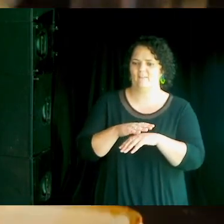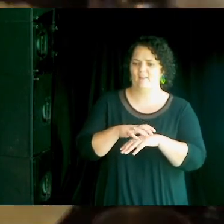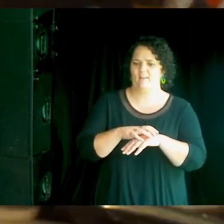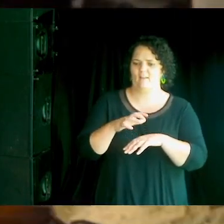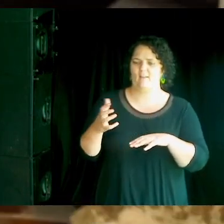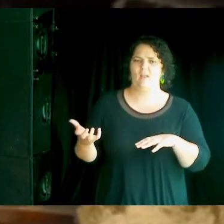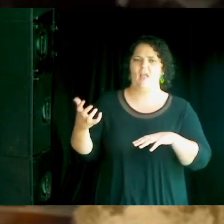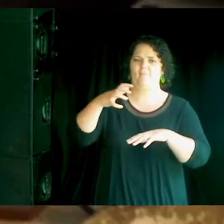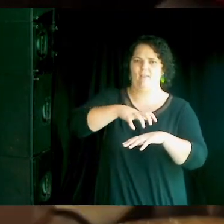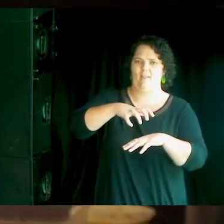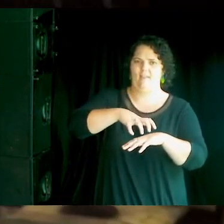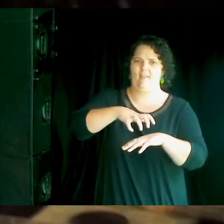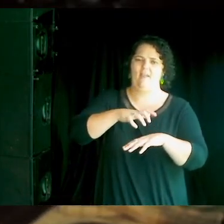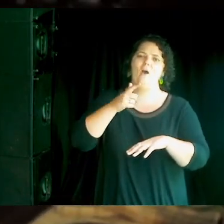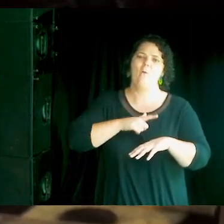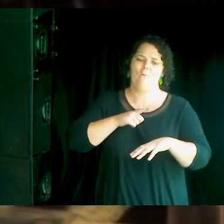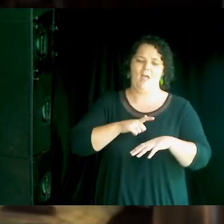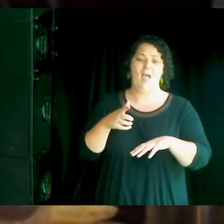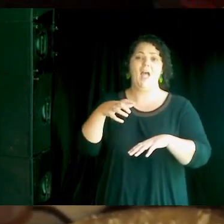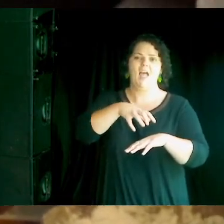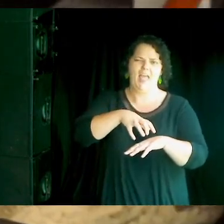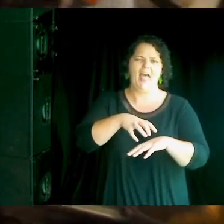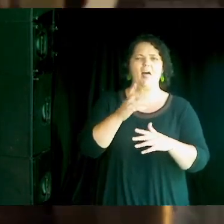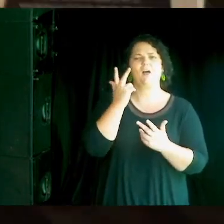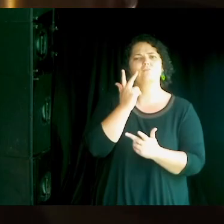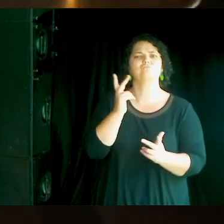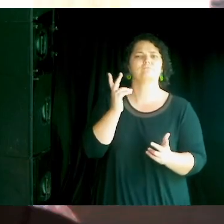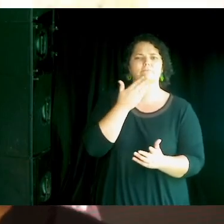I like to do a bit of presentation like this because it's like my mom always said when you cut